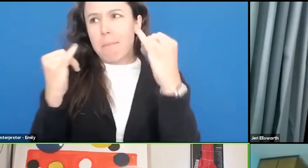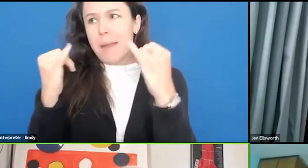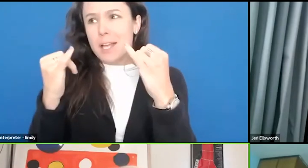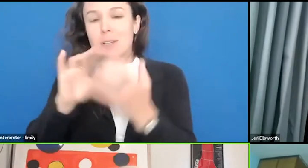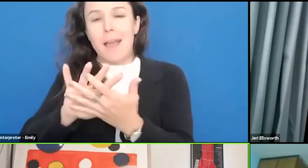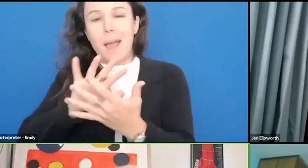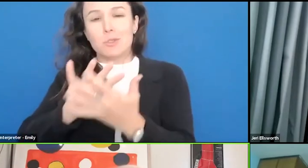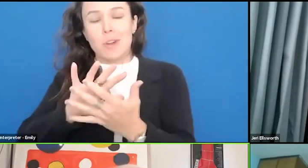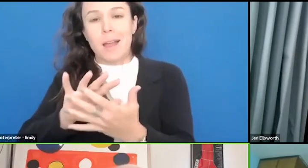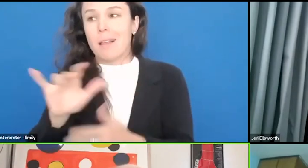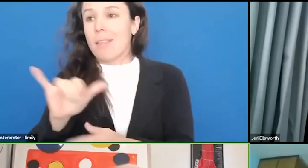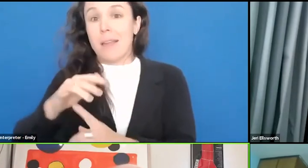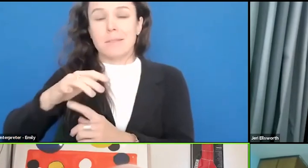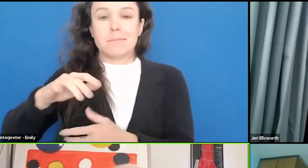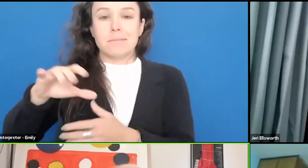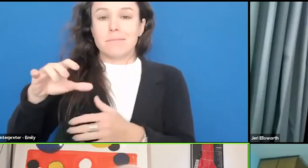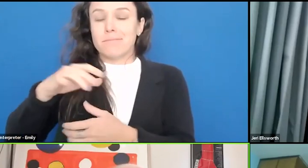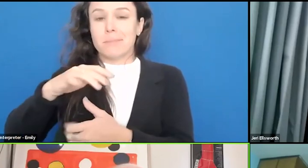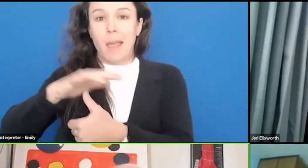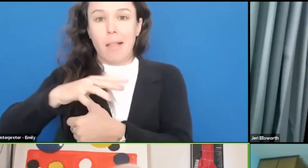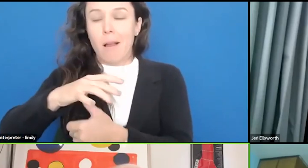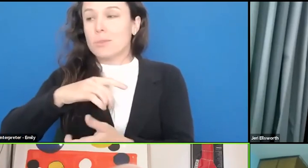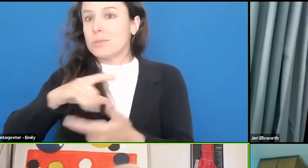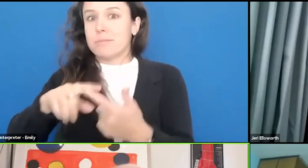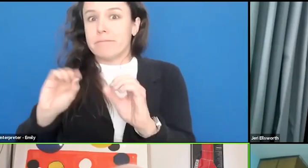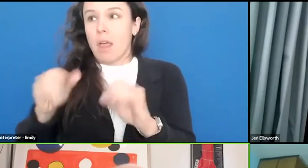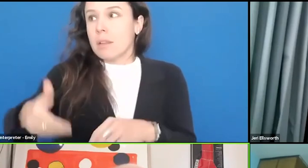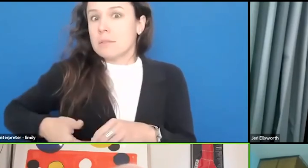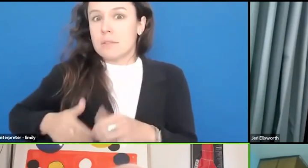helicopter flight controls, there's absolutely nothing intuitive about flying a helicopter